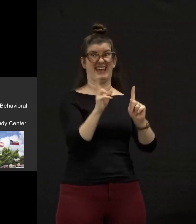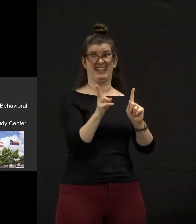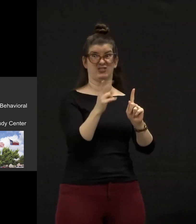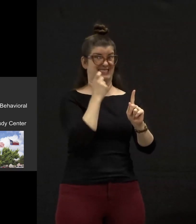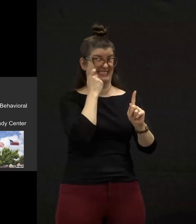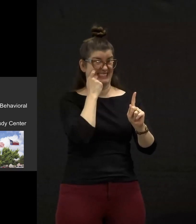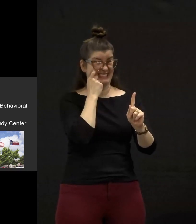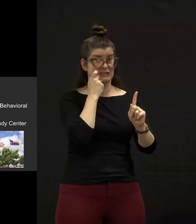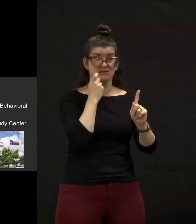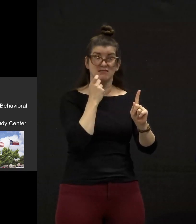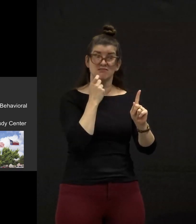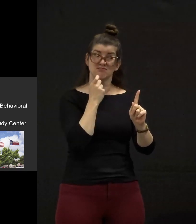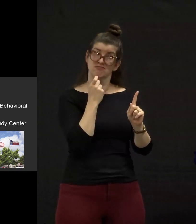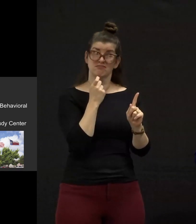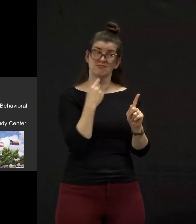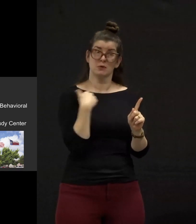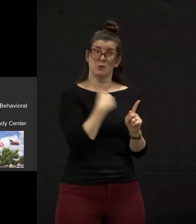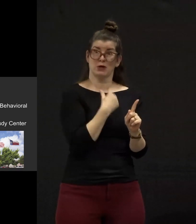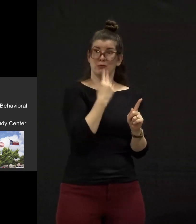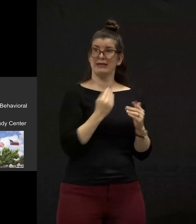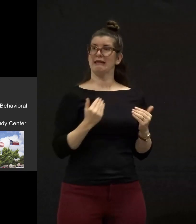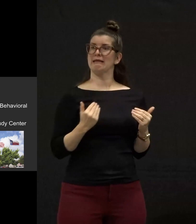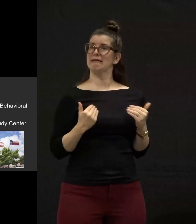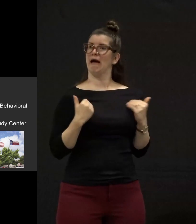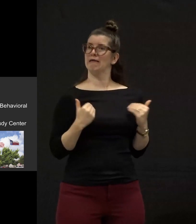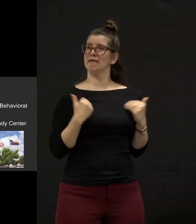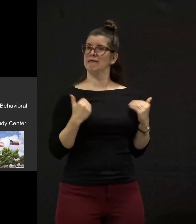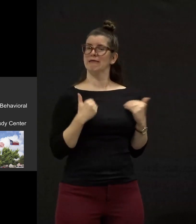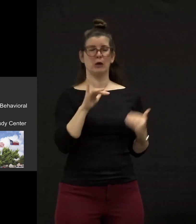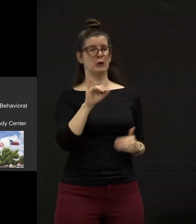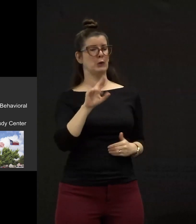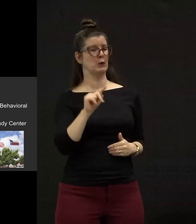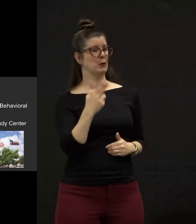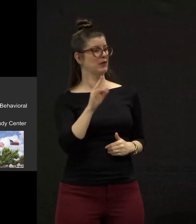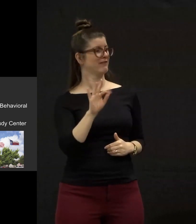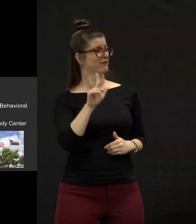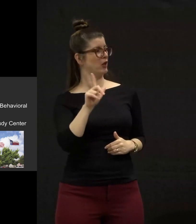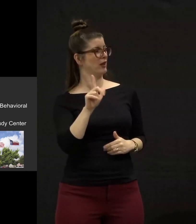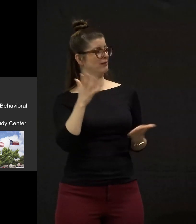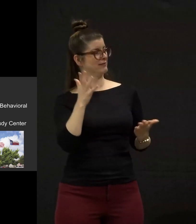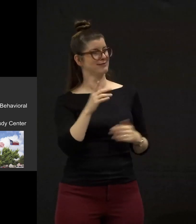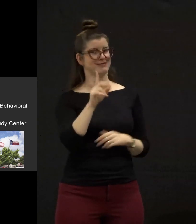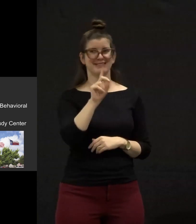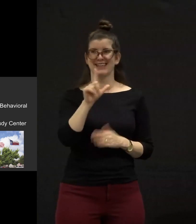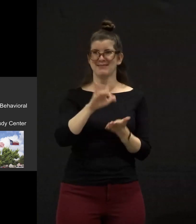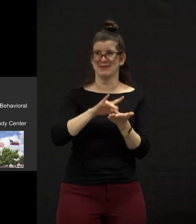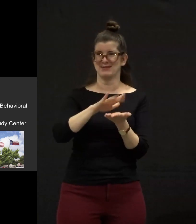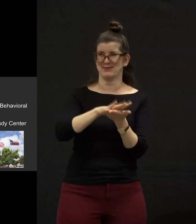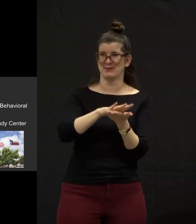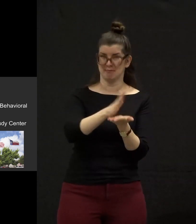pretty young. We're pretty youthful over at the Dell Medical School. However,